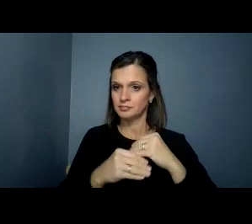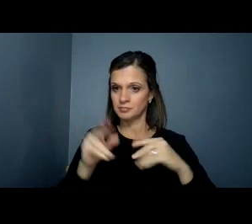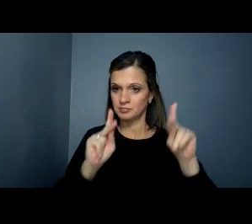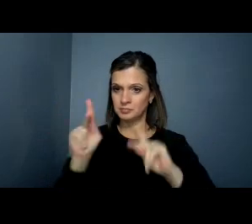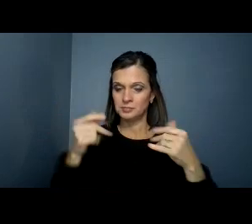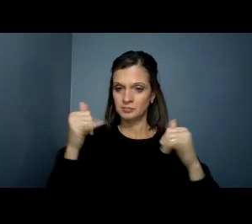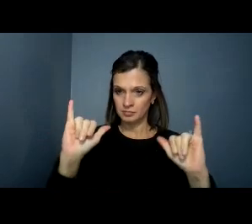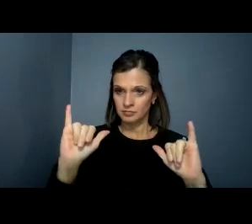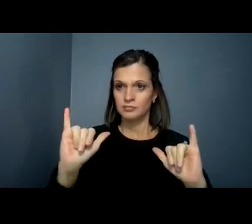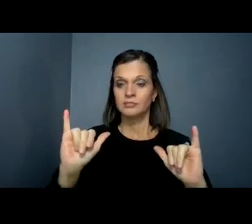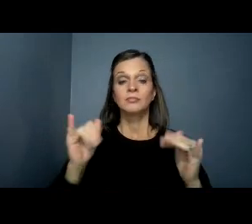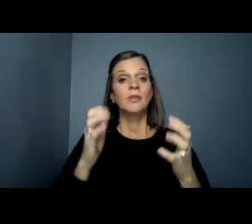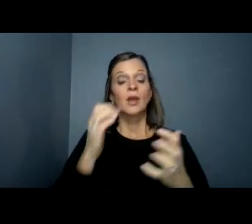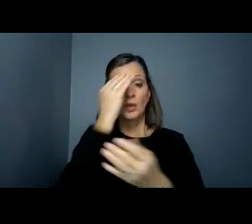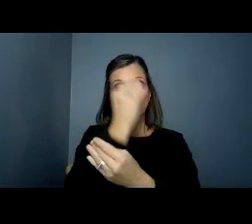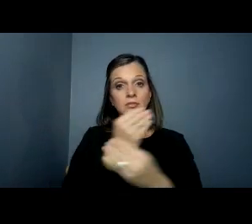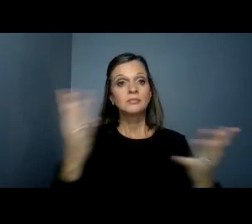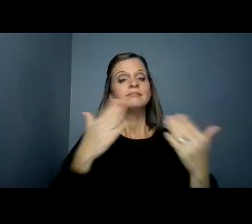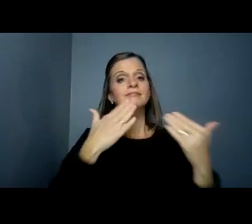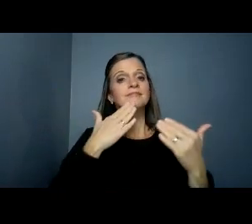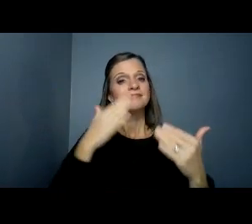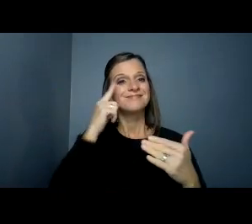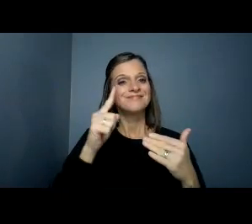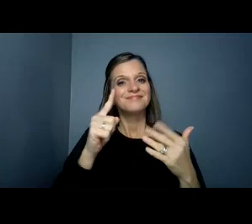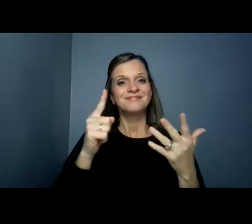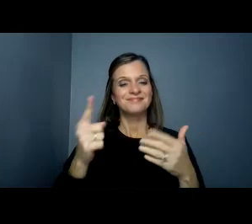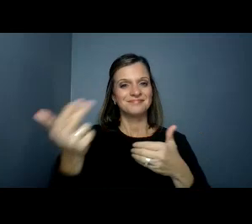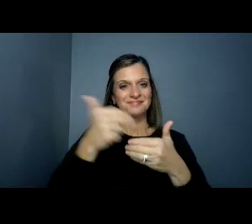So I just want to tell everybody. Thank you so much for joining us today.